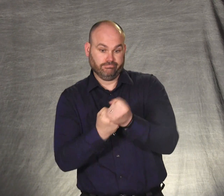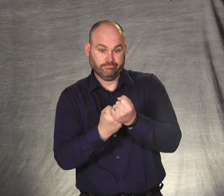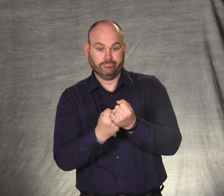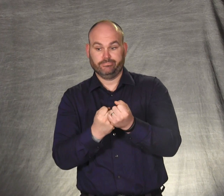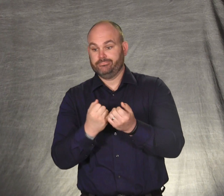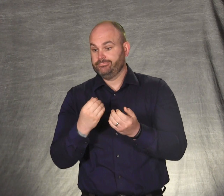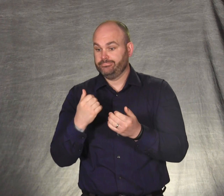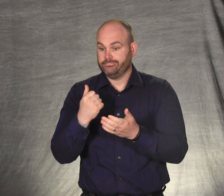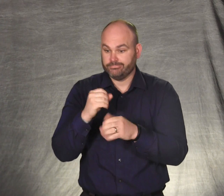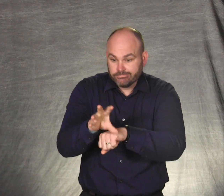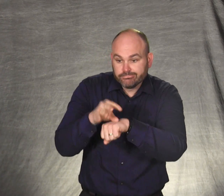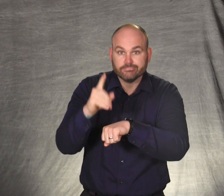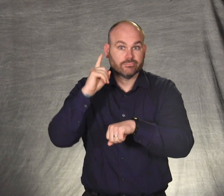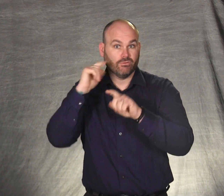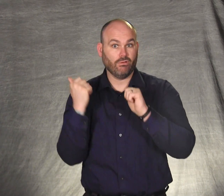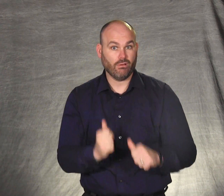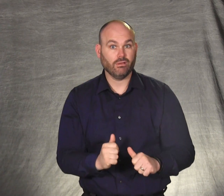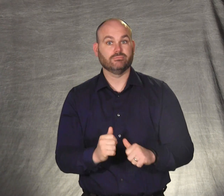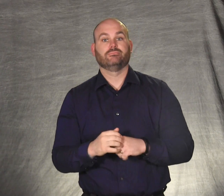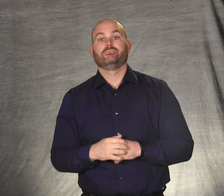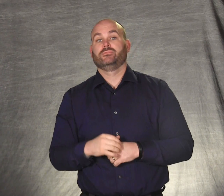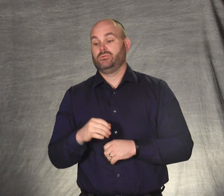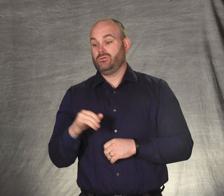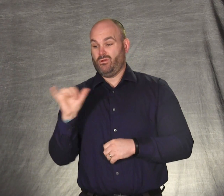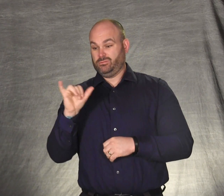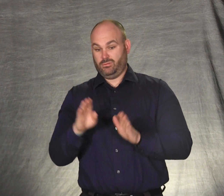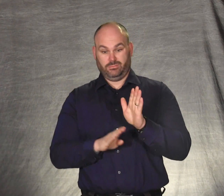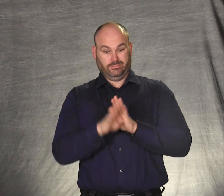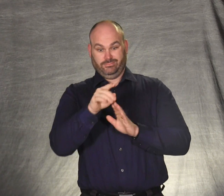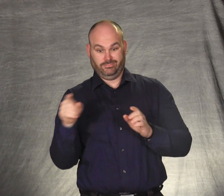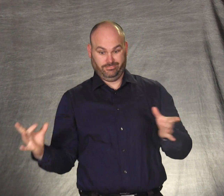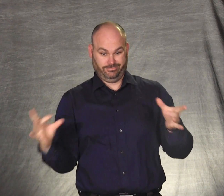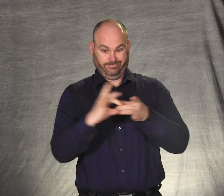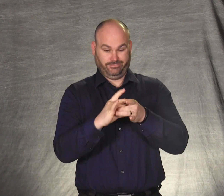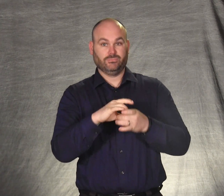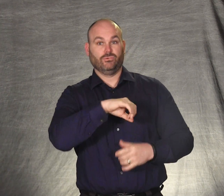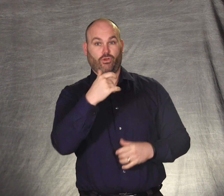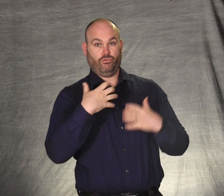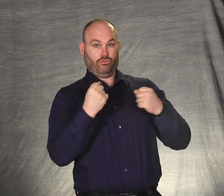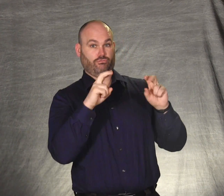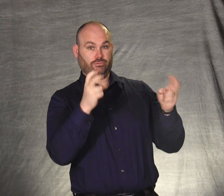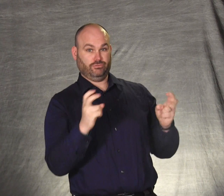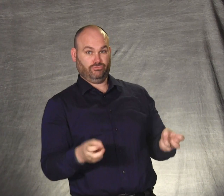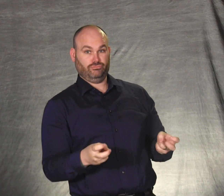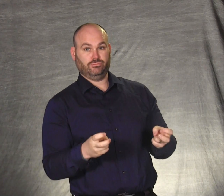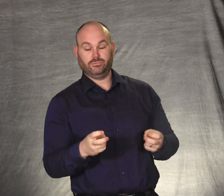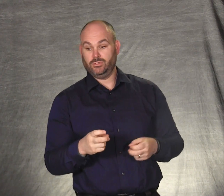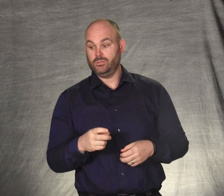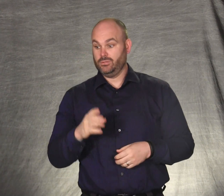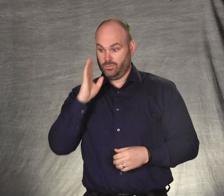will prevent the development of other health issues